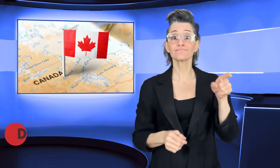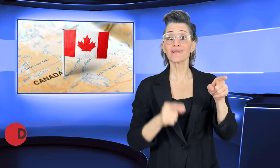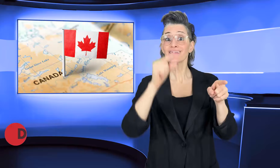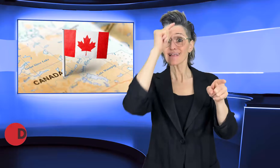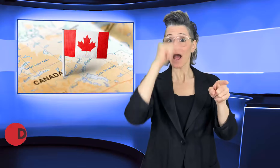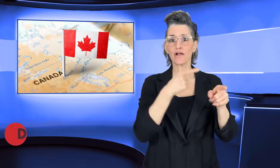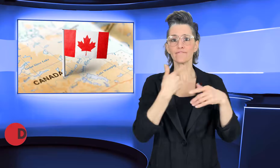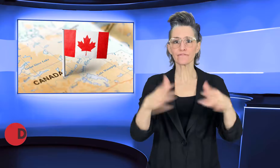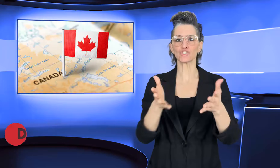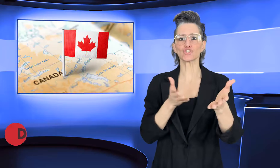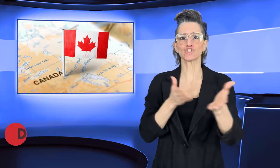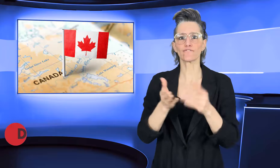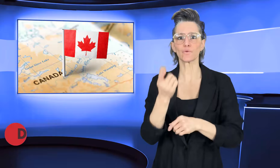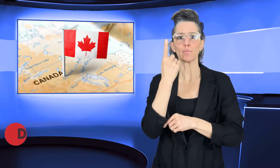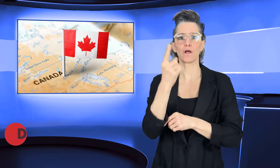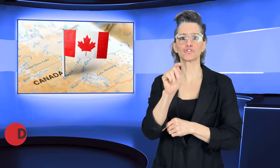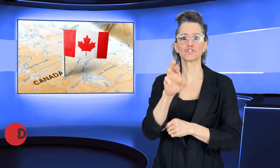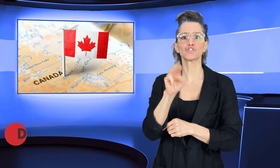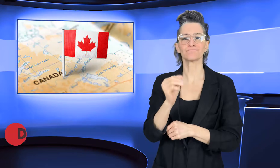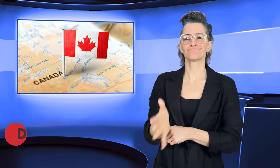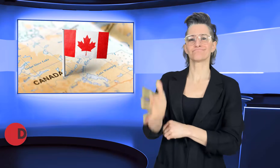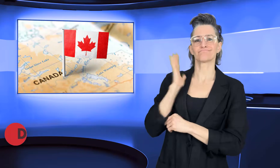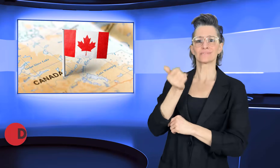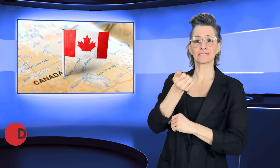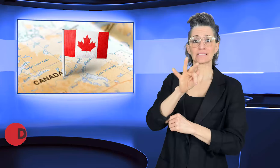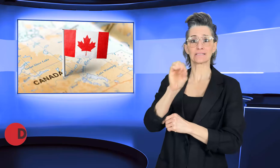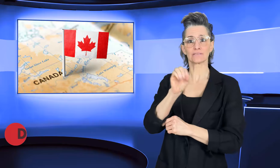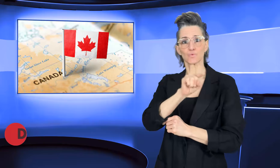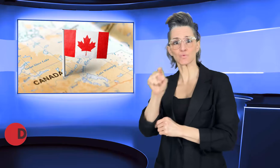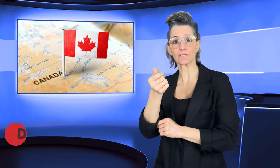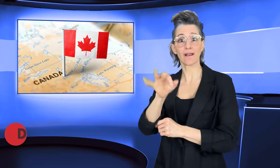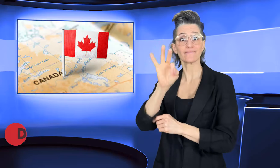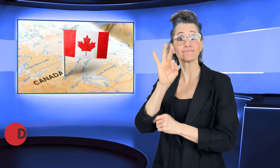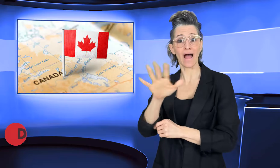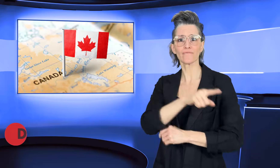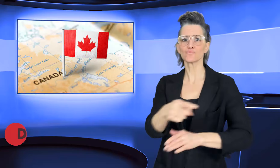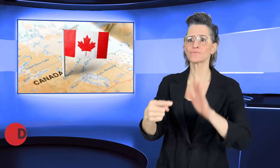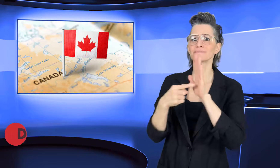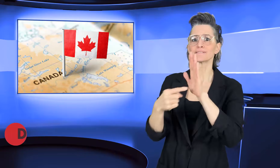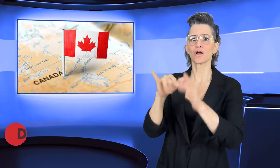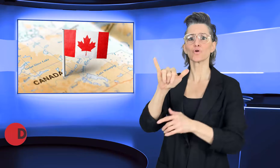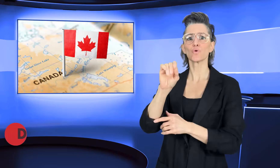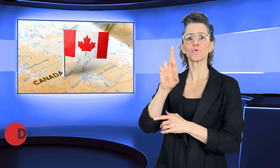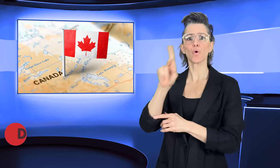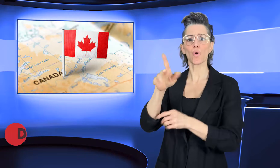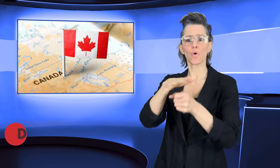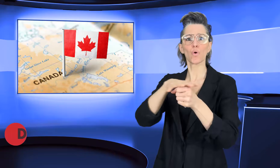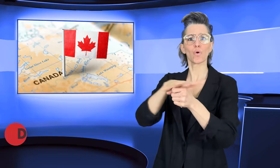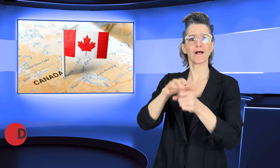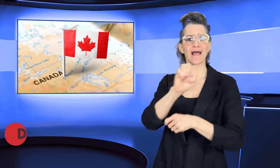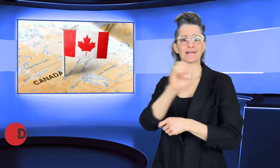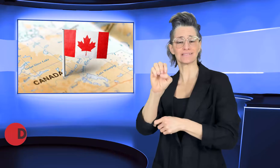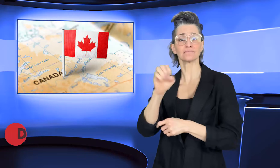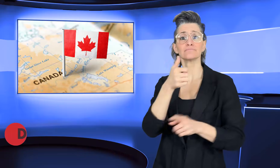Gary Malkowski served one term from 1990 to 1995, representing York East